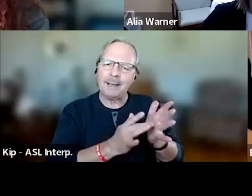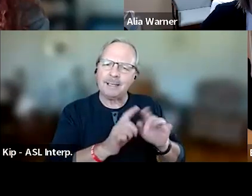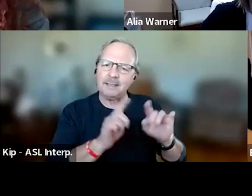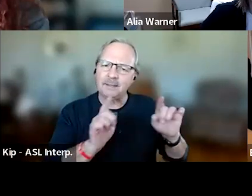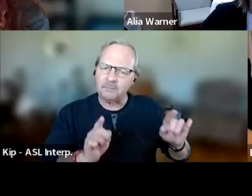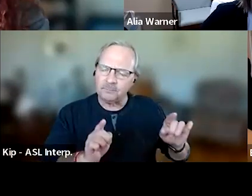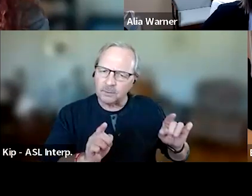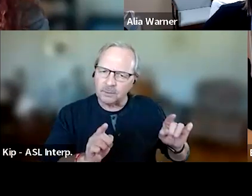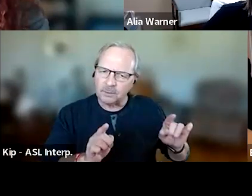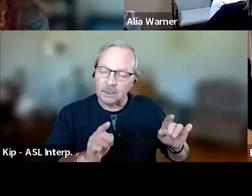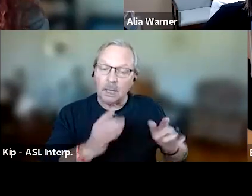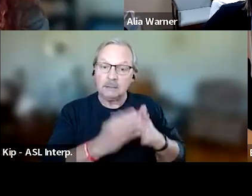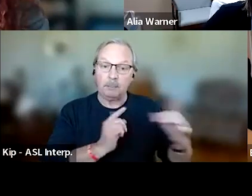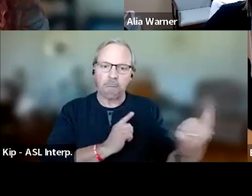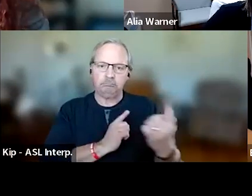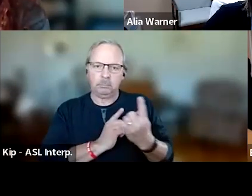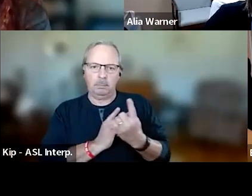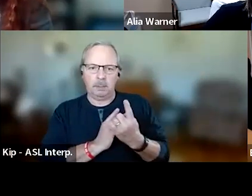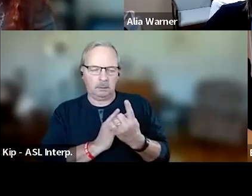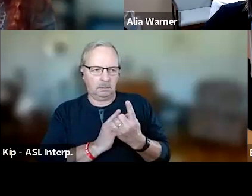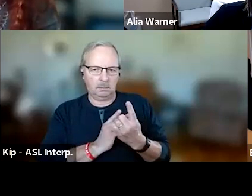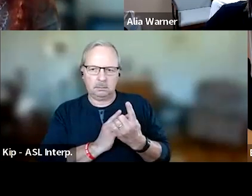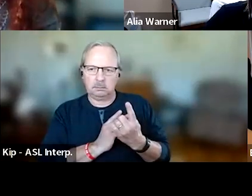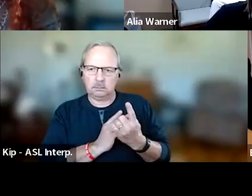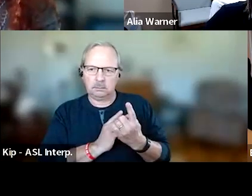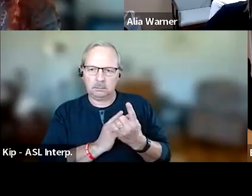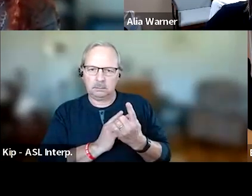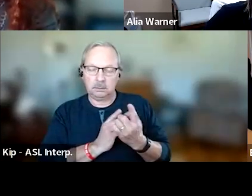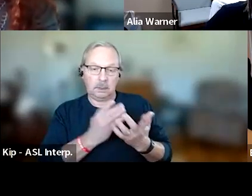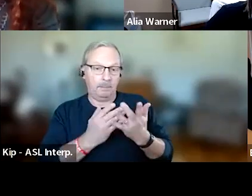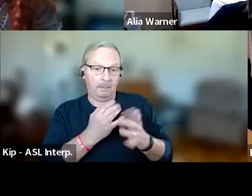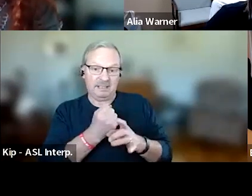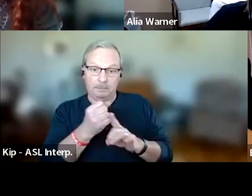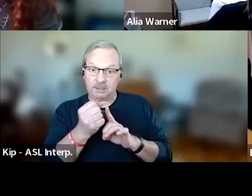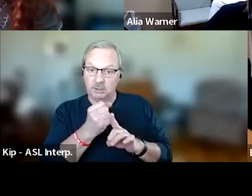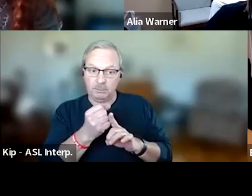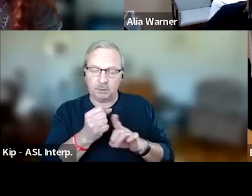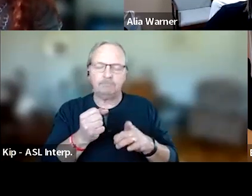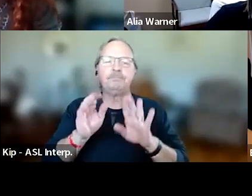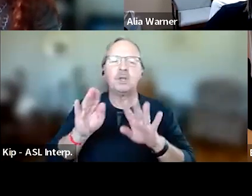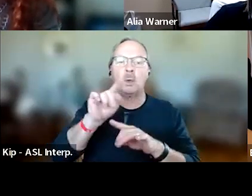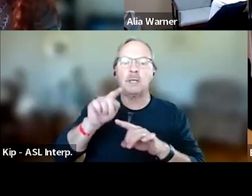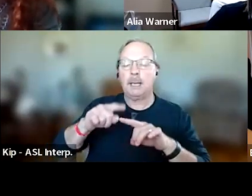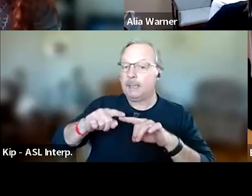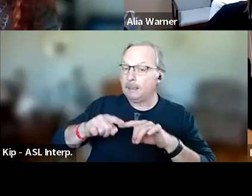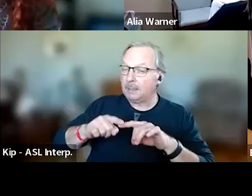if someone comes in and it might be substance induced? That's a great question. It depends on how clear cut it is.